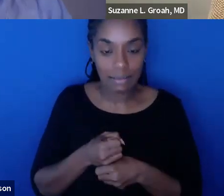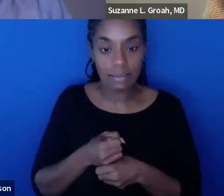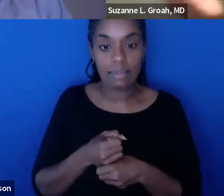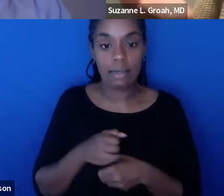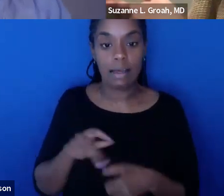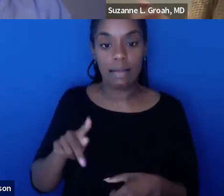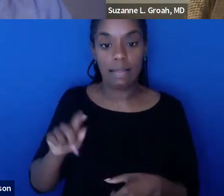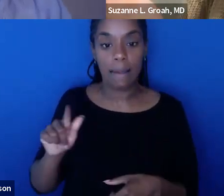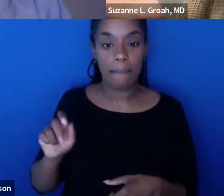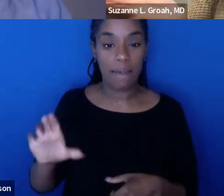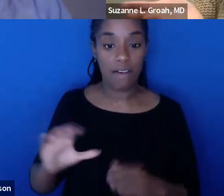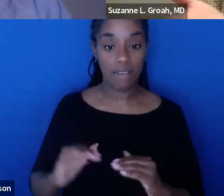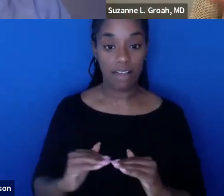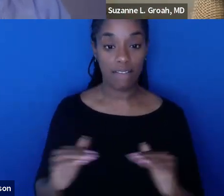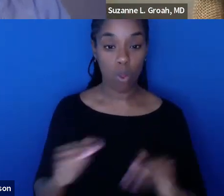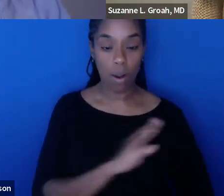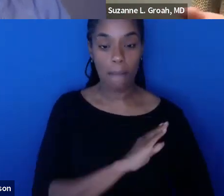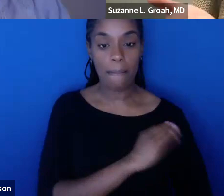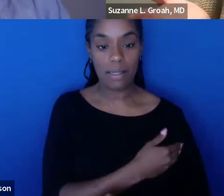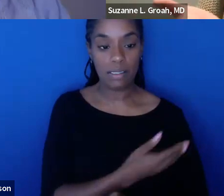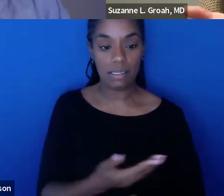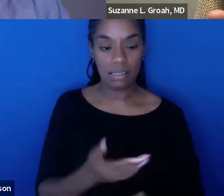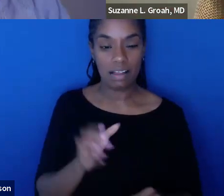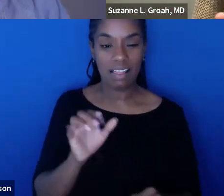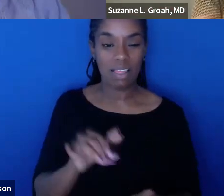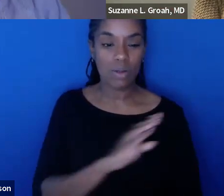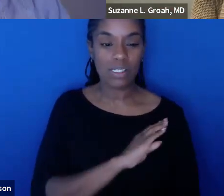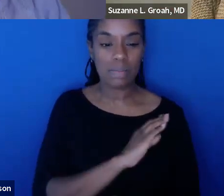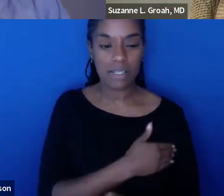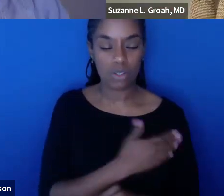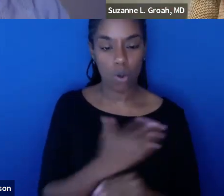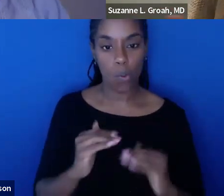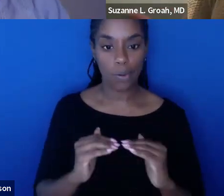So the pelvic floor muscles are muscles that kind of go across the pelvic floor,